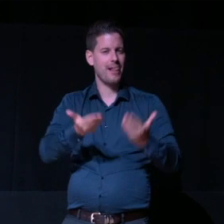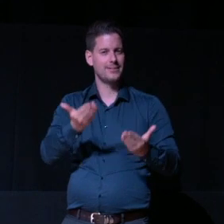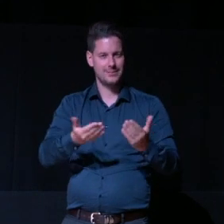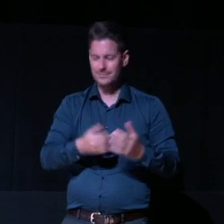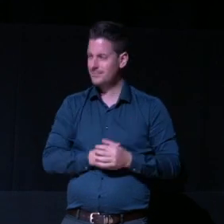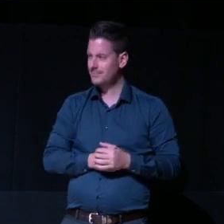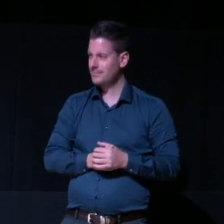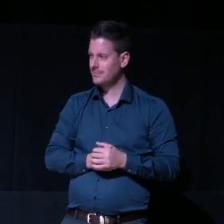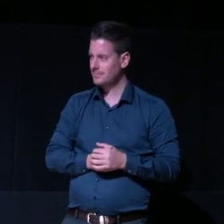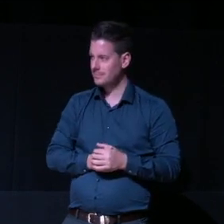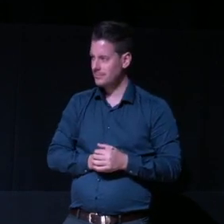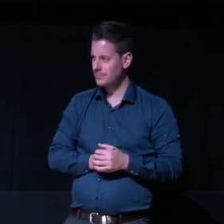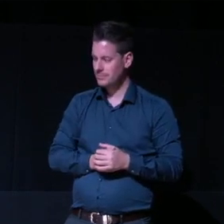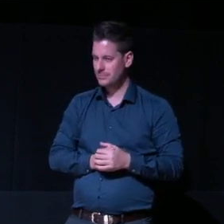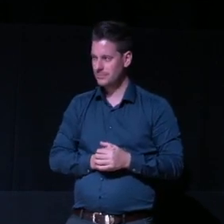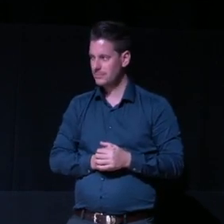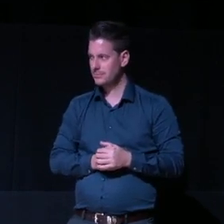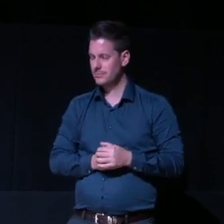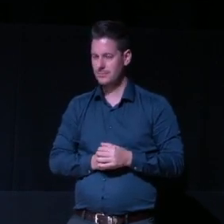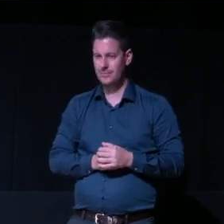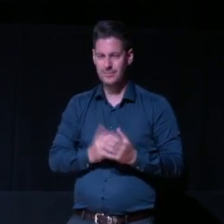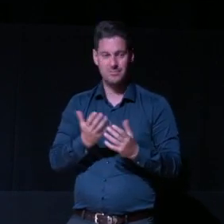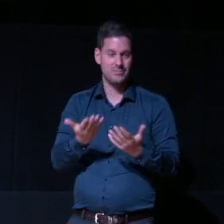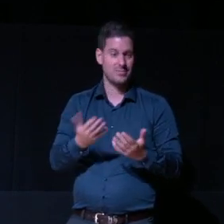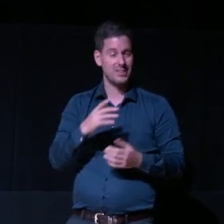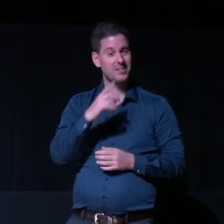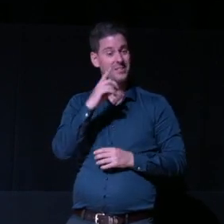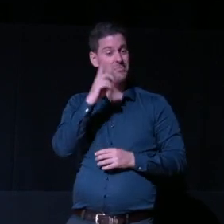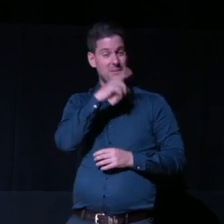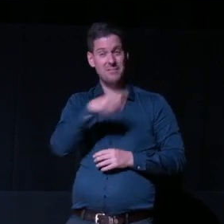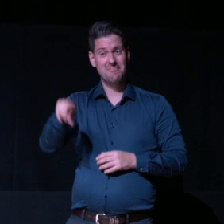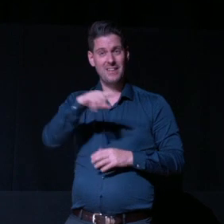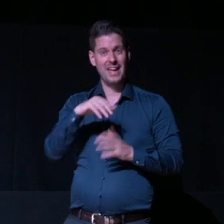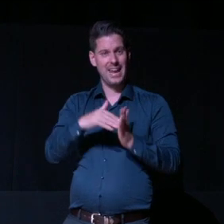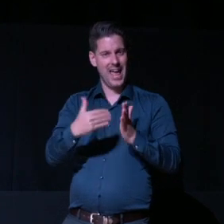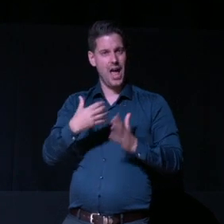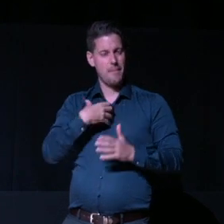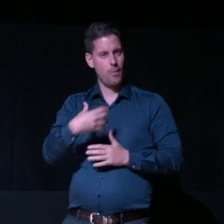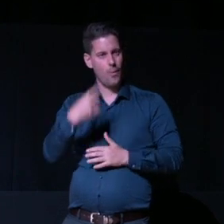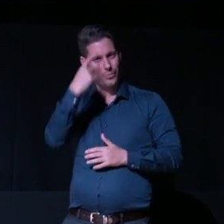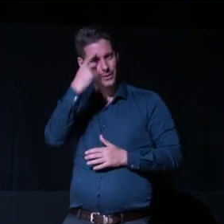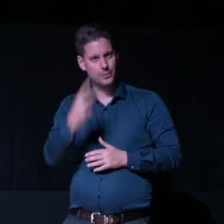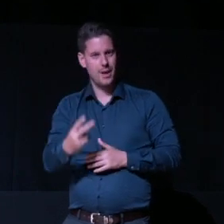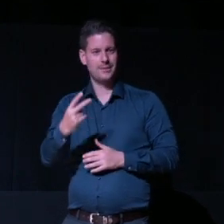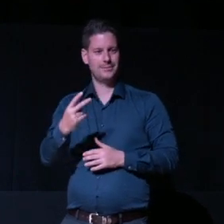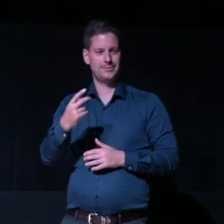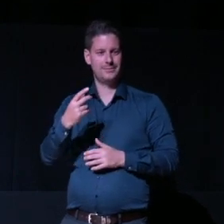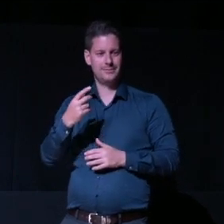conversation about how people are a little bit more mindful now how like we look at I mean we talk about box sticking and stuff like that.